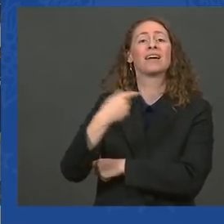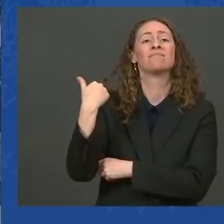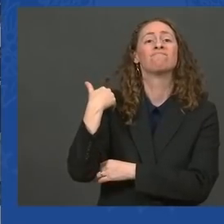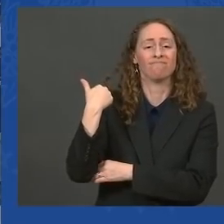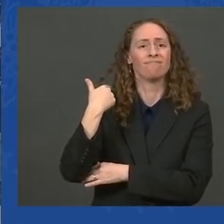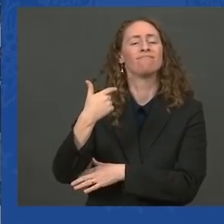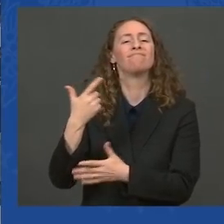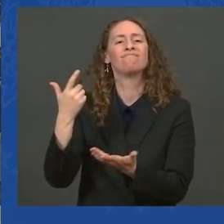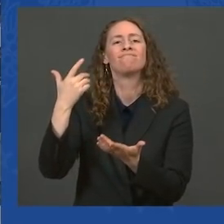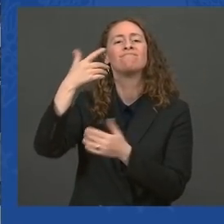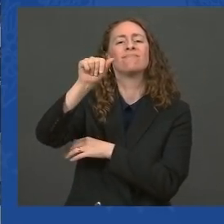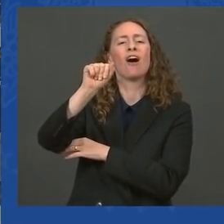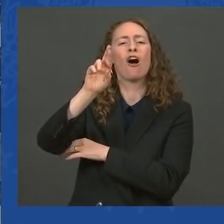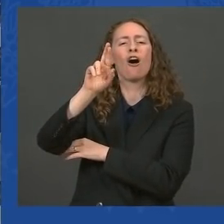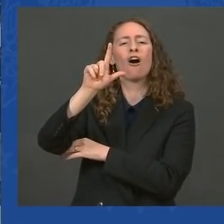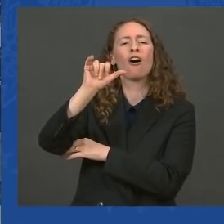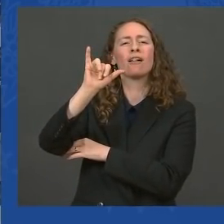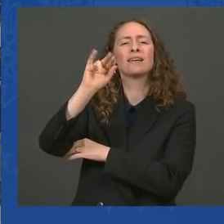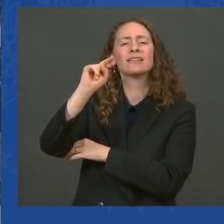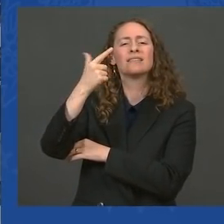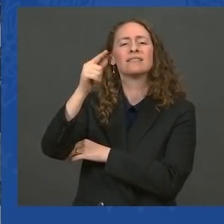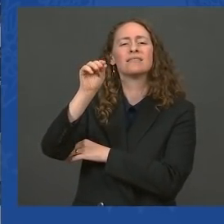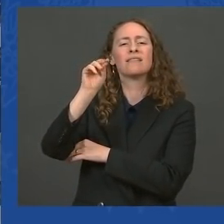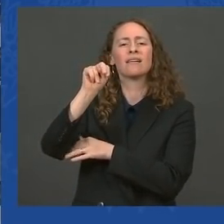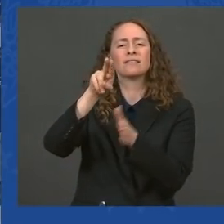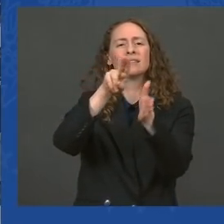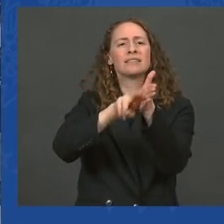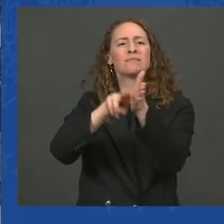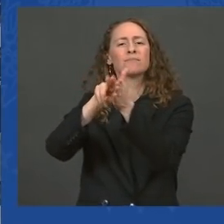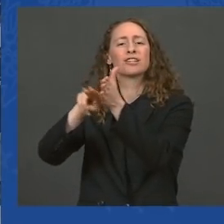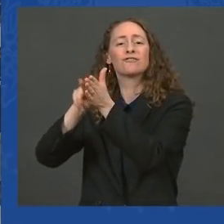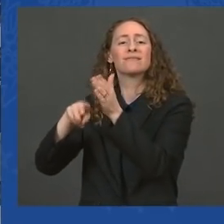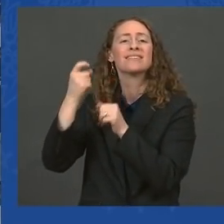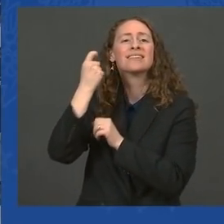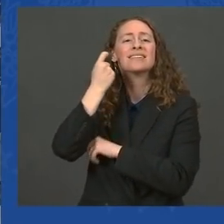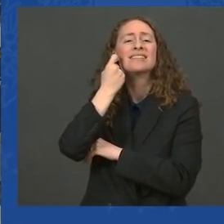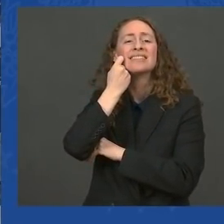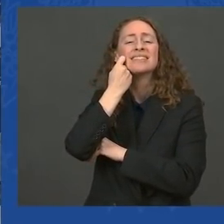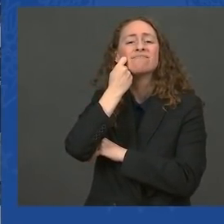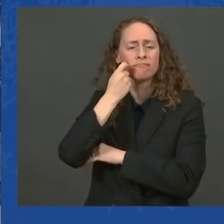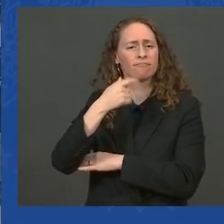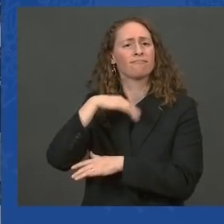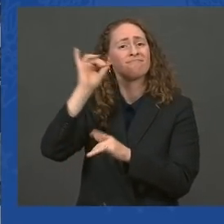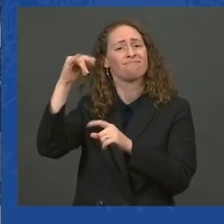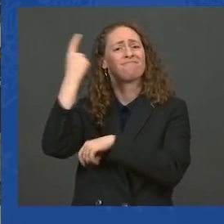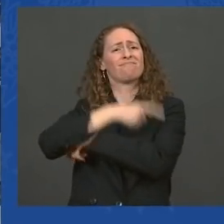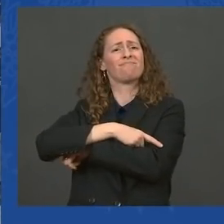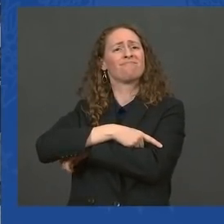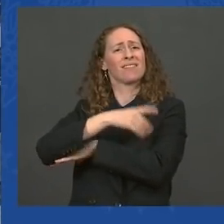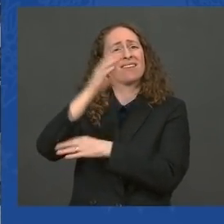requires much more than laying wreaths or making more oaths. It requires acts.